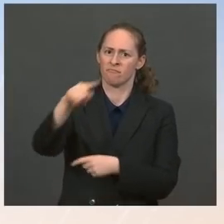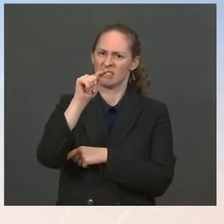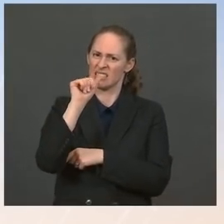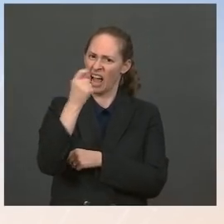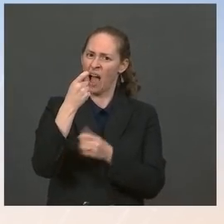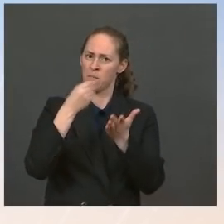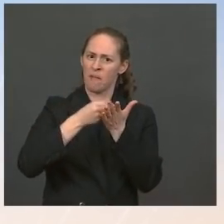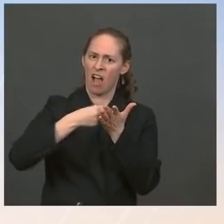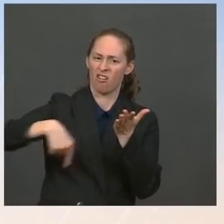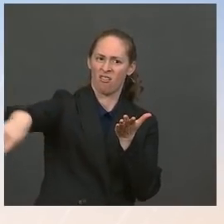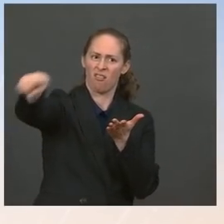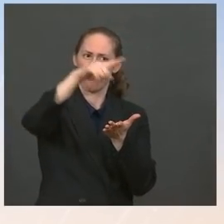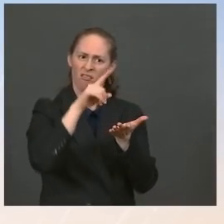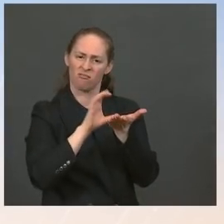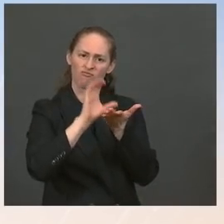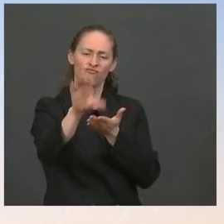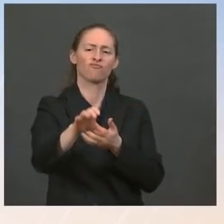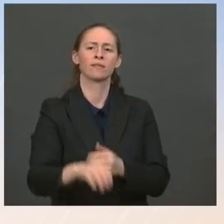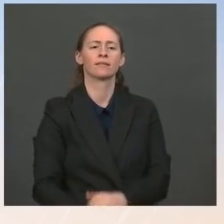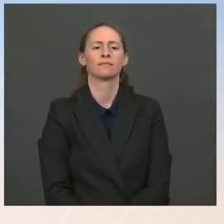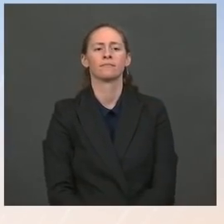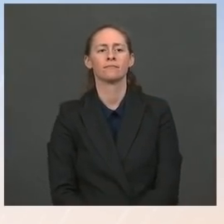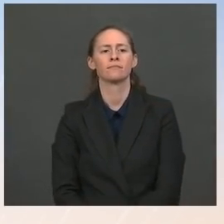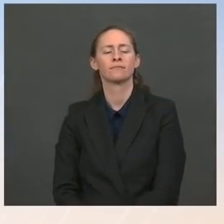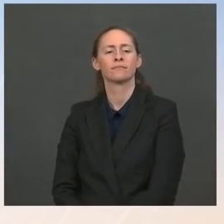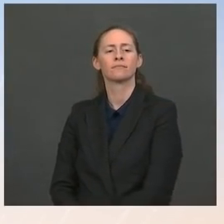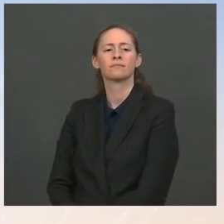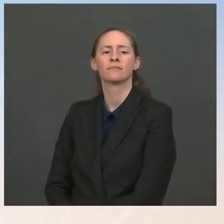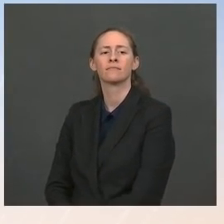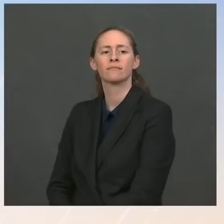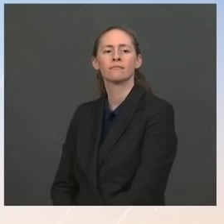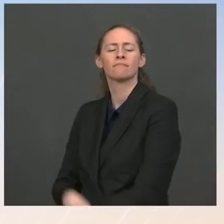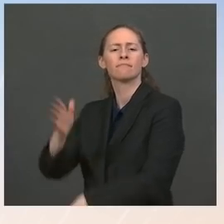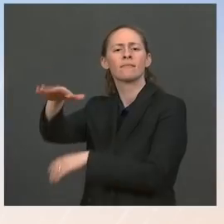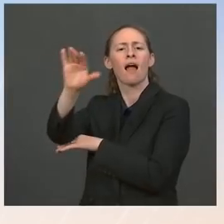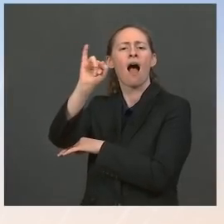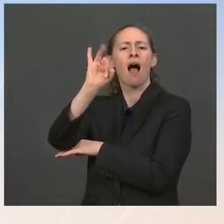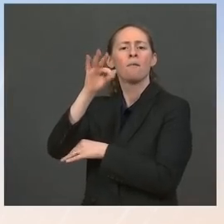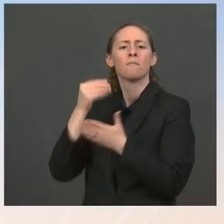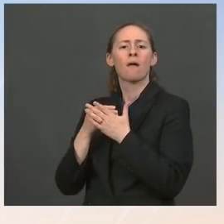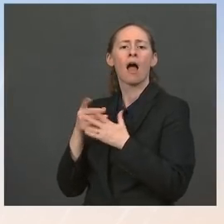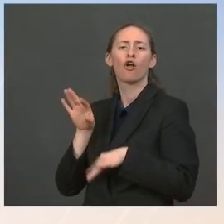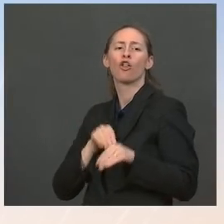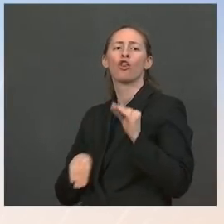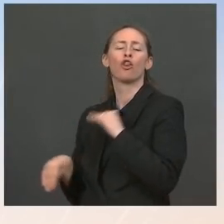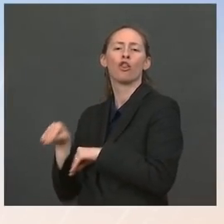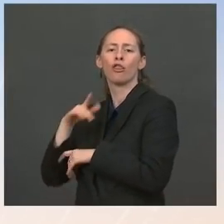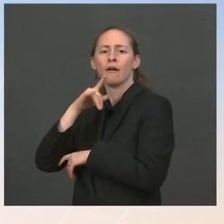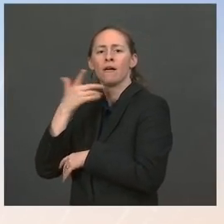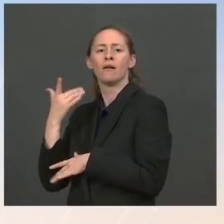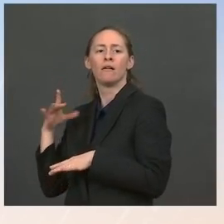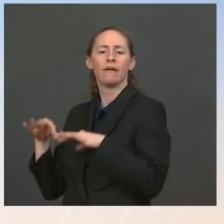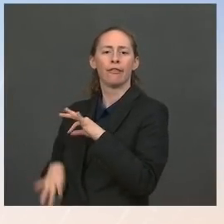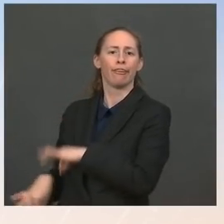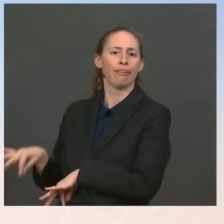to prevent mismanagement of that money and fraud? Secretary Buttigieg: Absolutely. Yeah. And that's something that I know is also happening at the administration level.